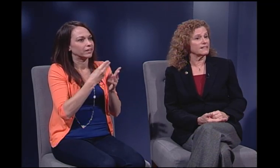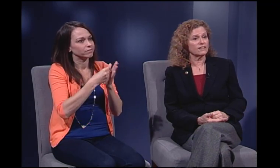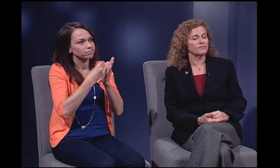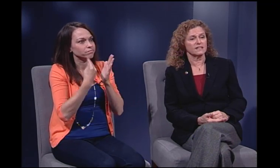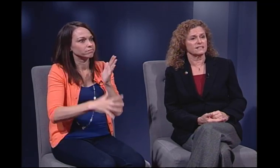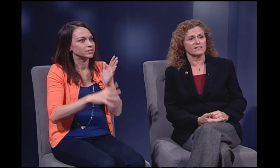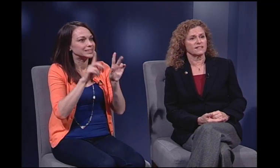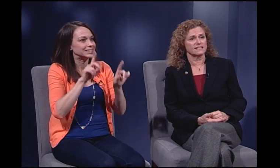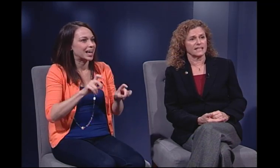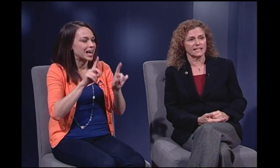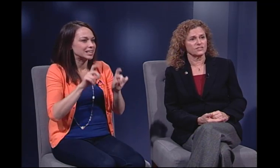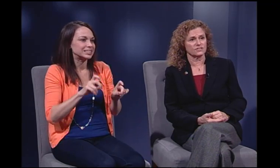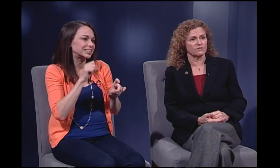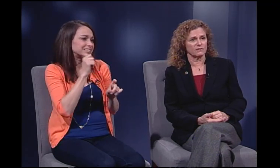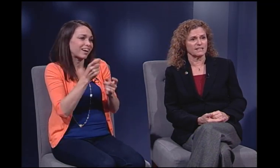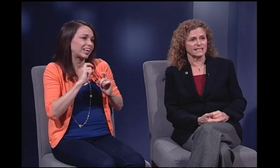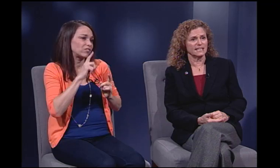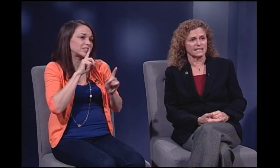that I don't think is giving us the answers that we really need.